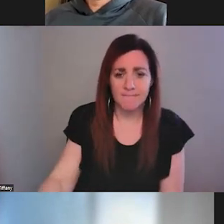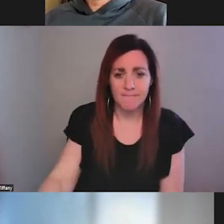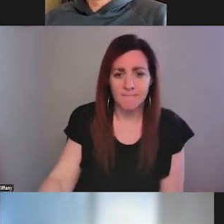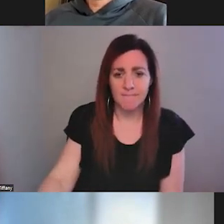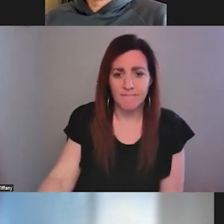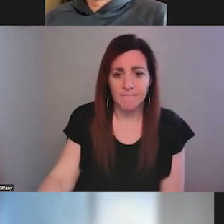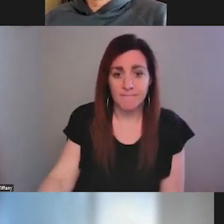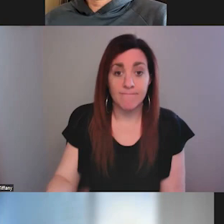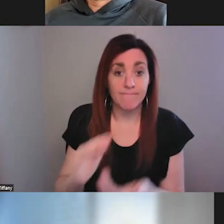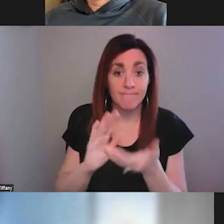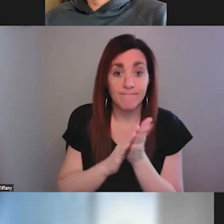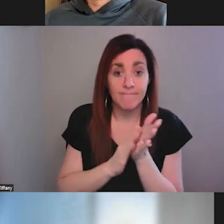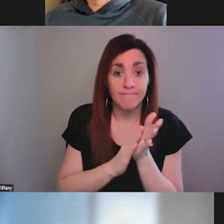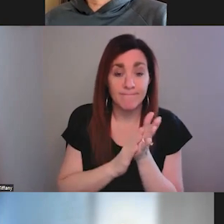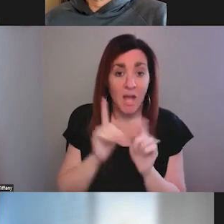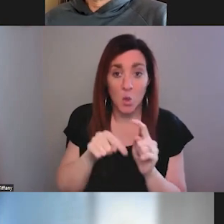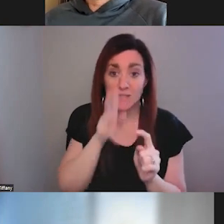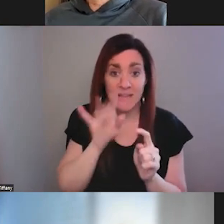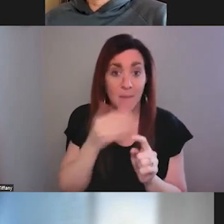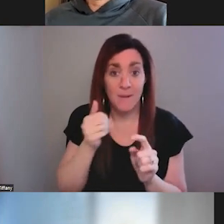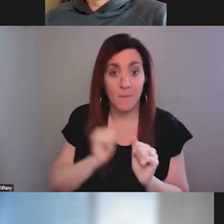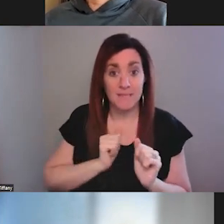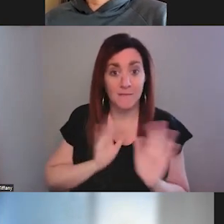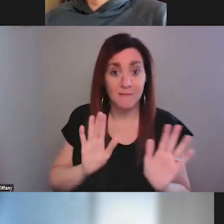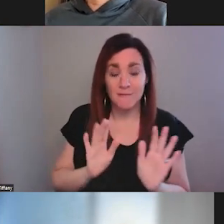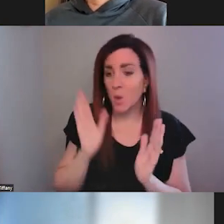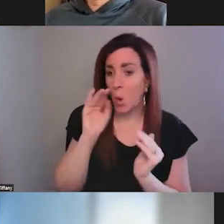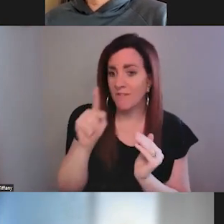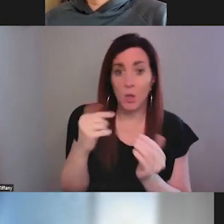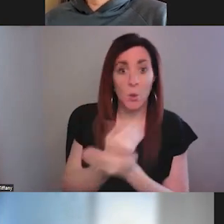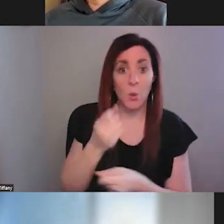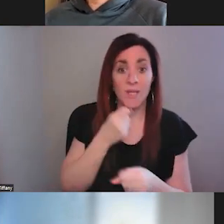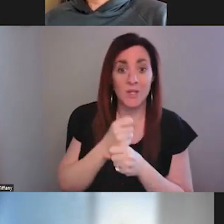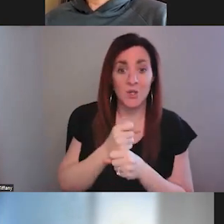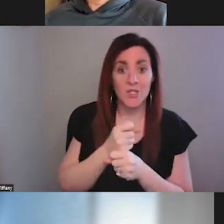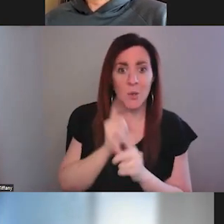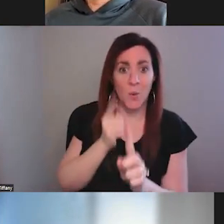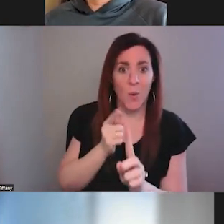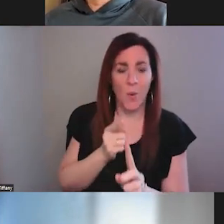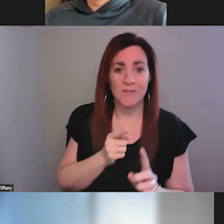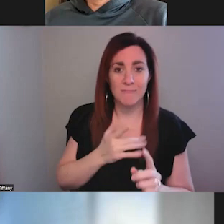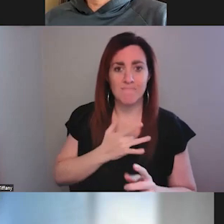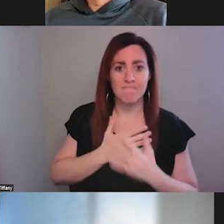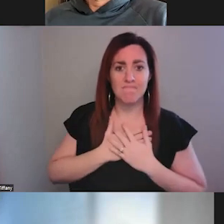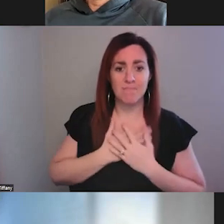IT BETTER MYSELF. HERE ARE OPPORTUNITIES WHERE YOU